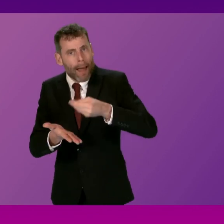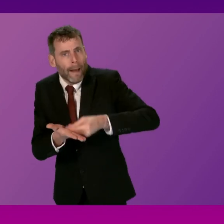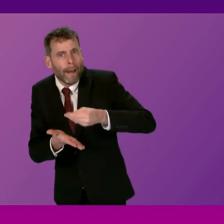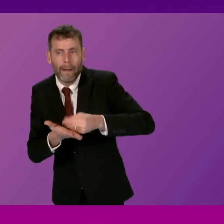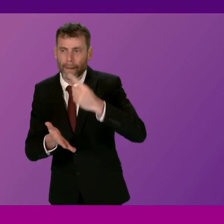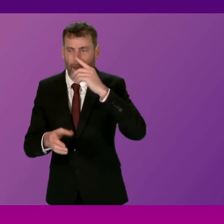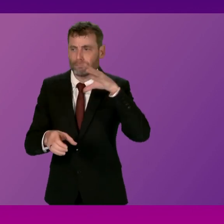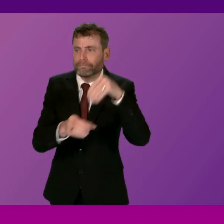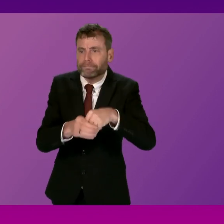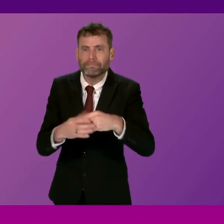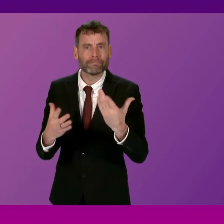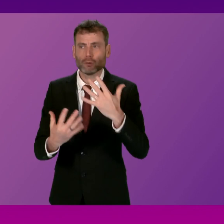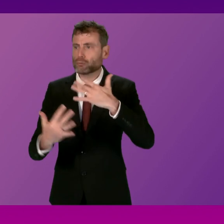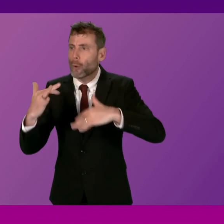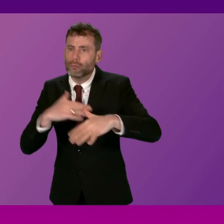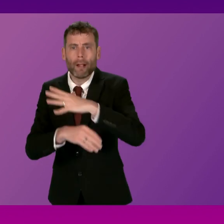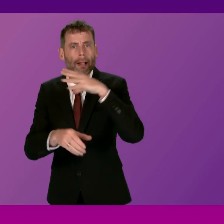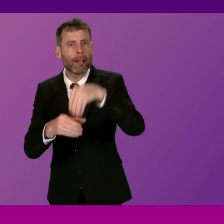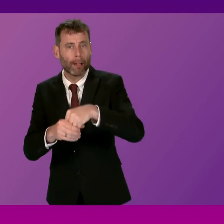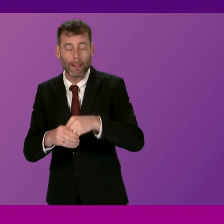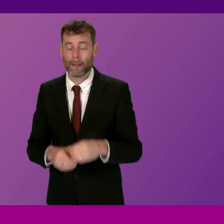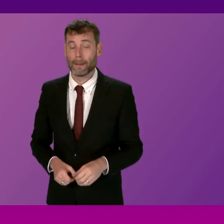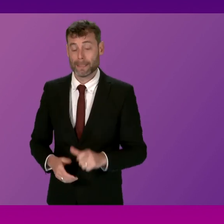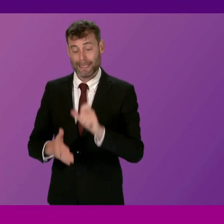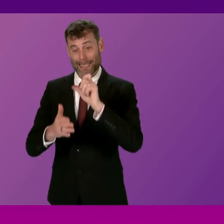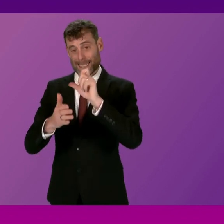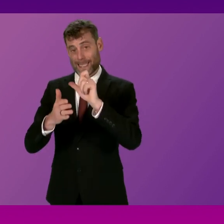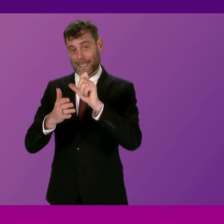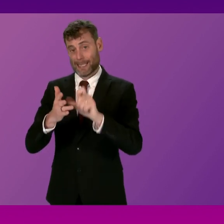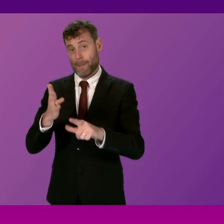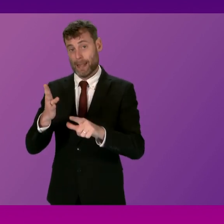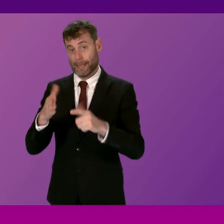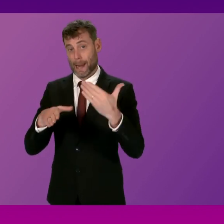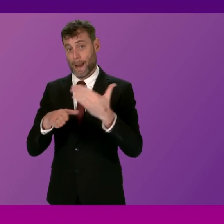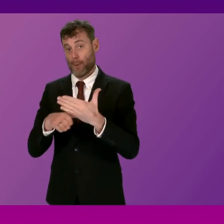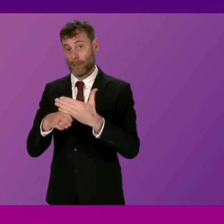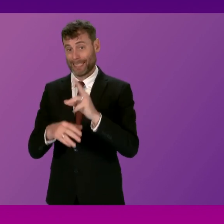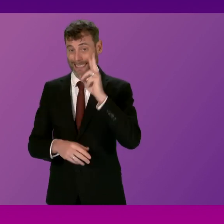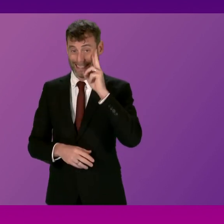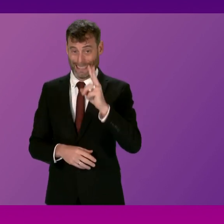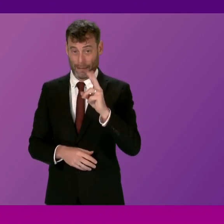across the world. The disability employment gap in Scotland remains too wide, as I think we all recognise.